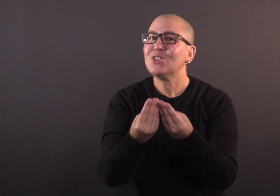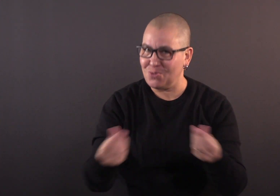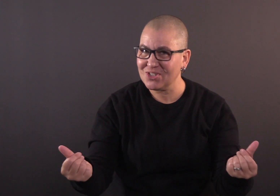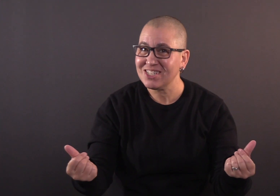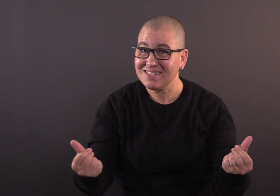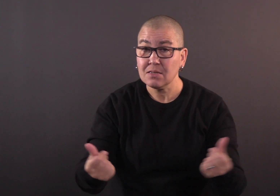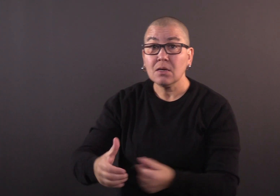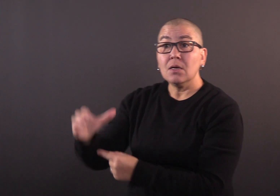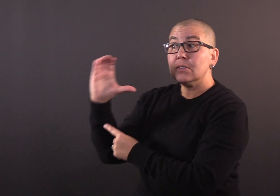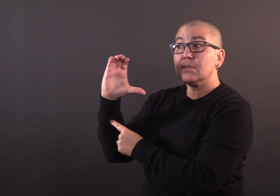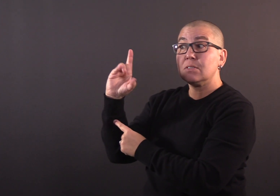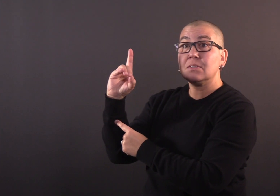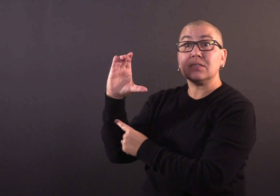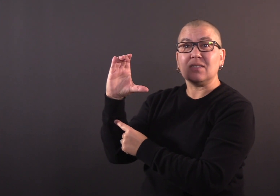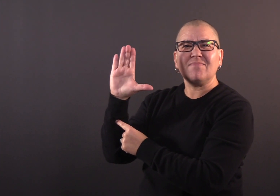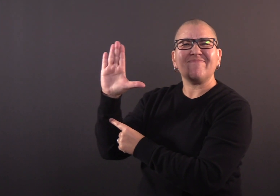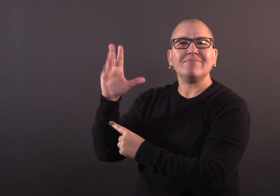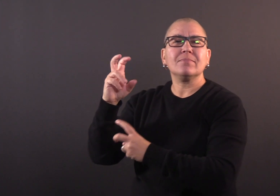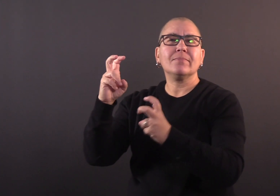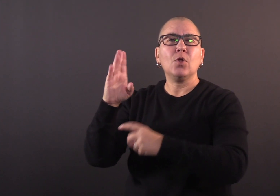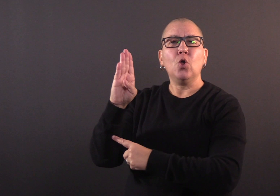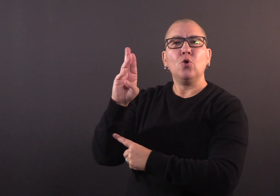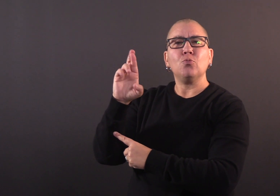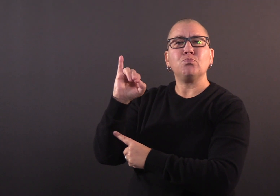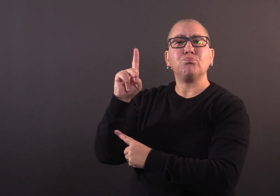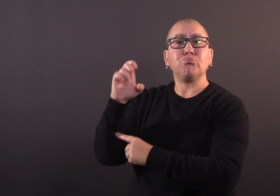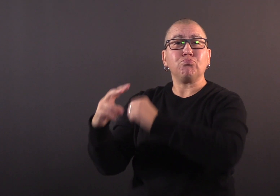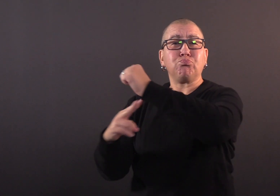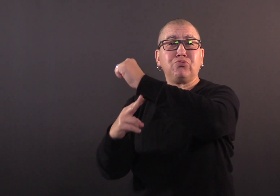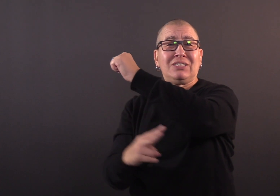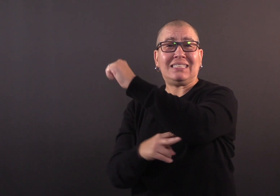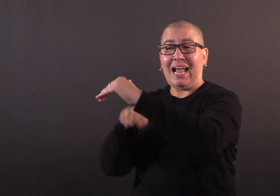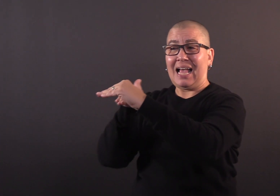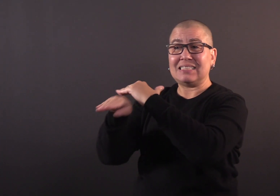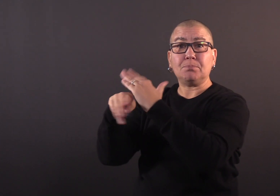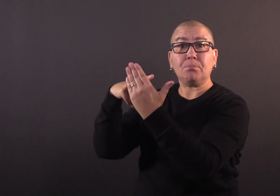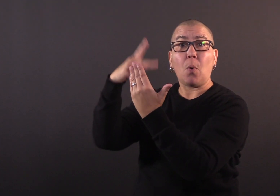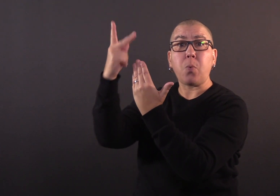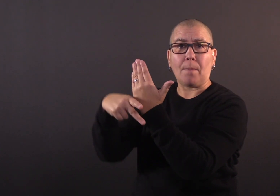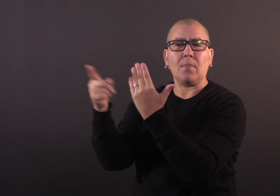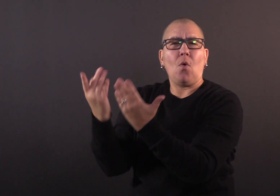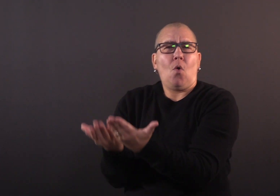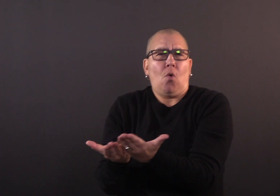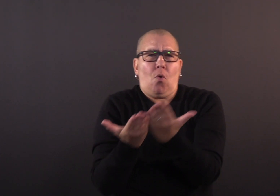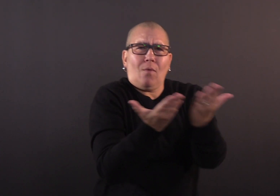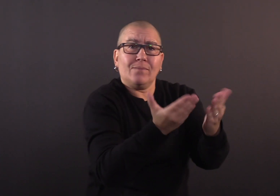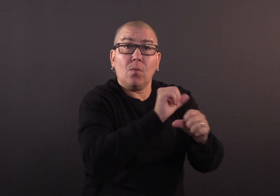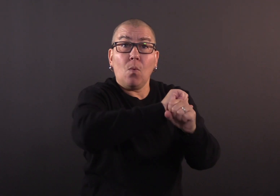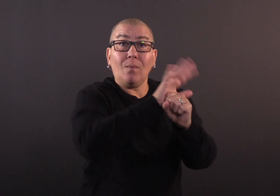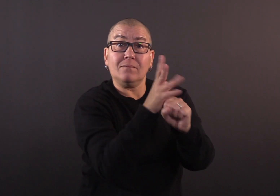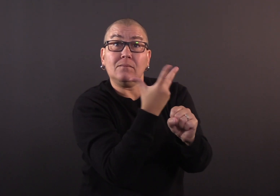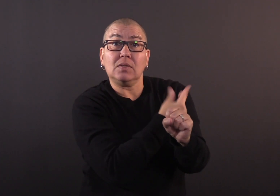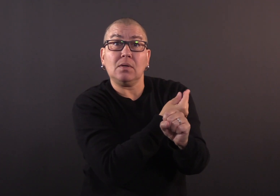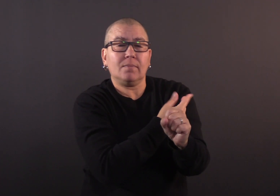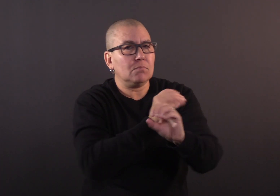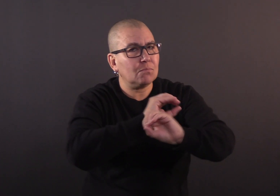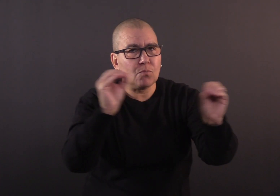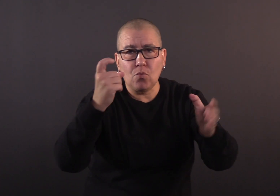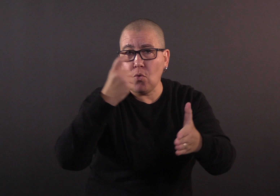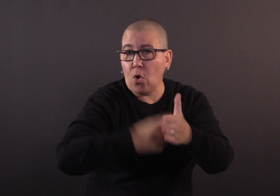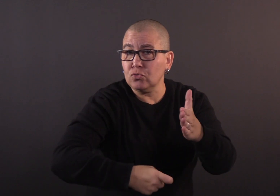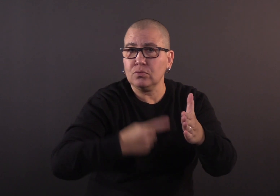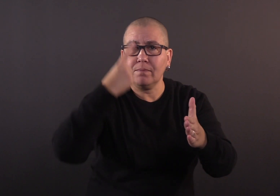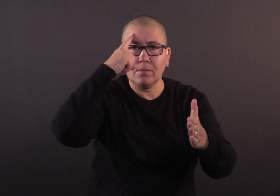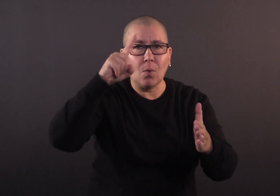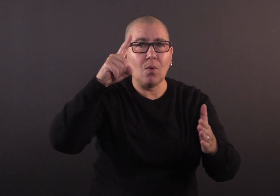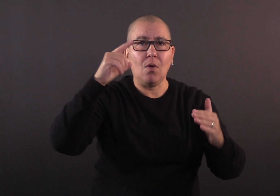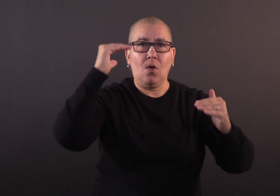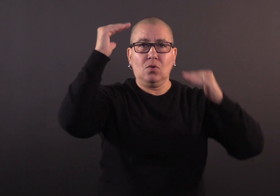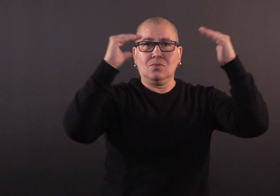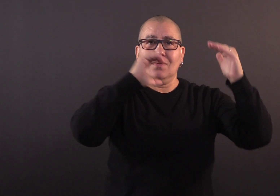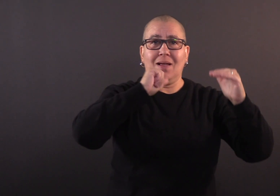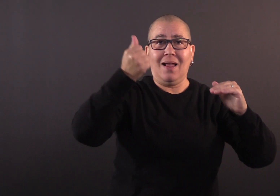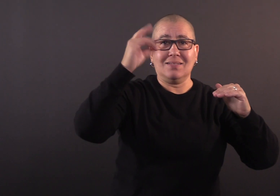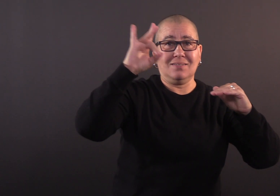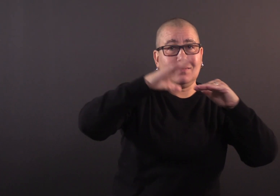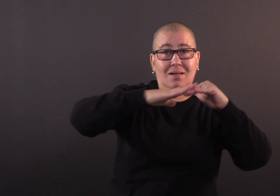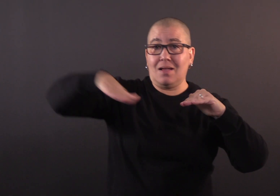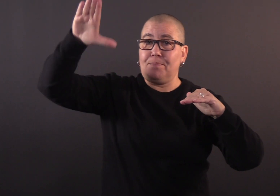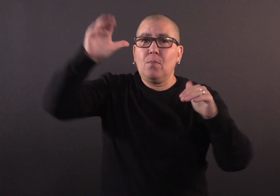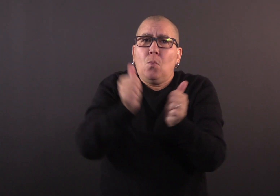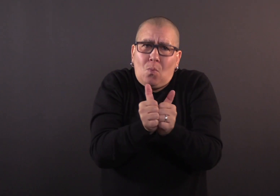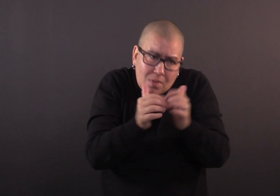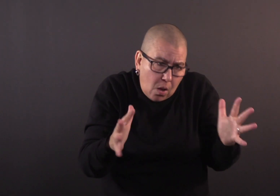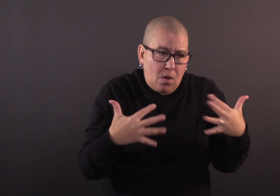Program offers COVID-19 vaccines at no cost for adults 18 years and older without health insurance